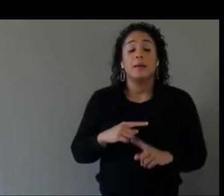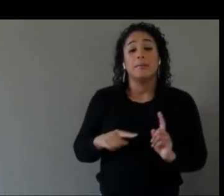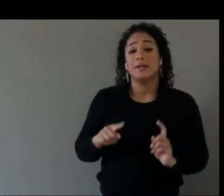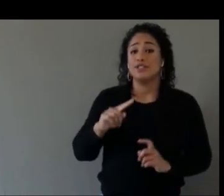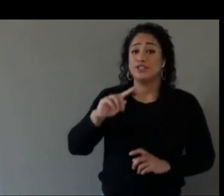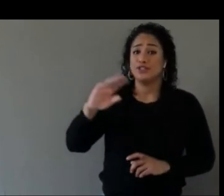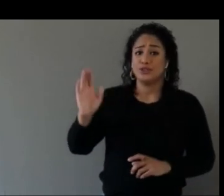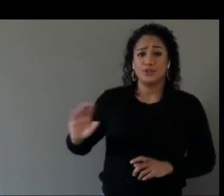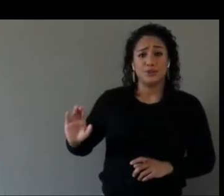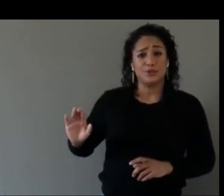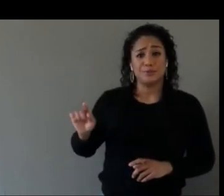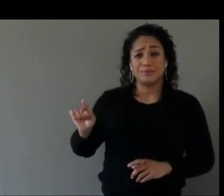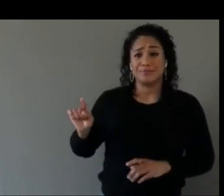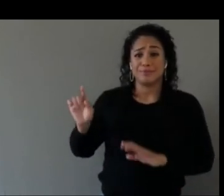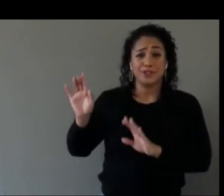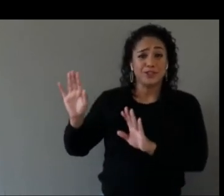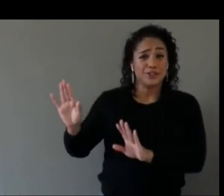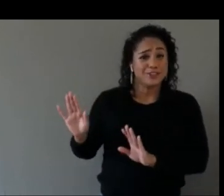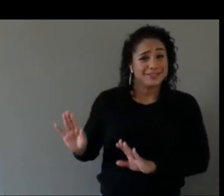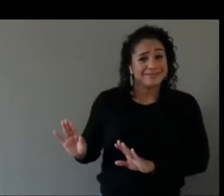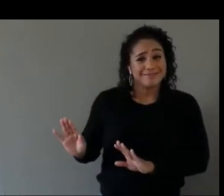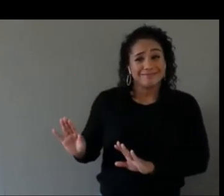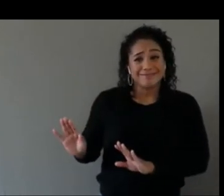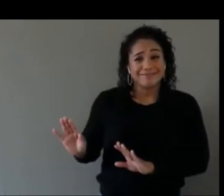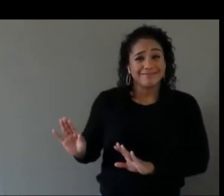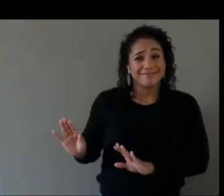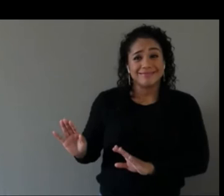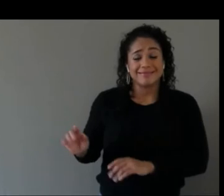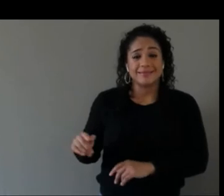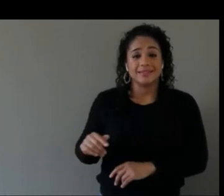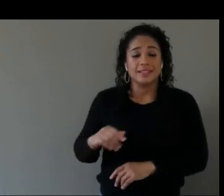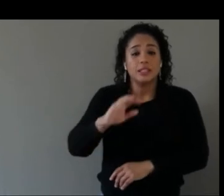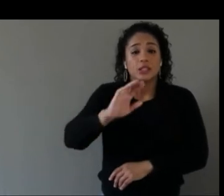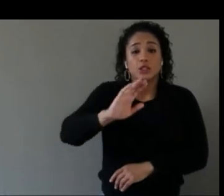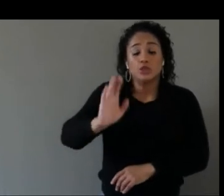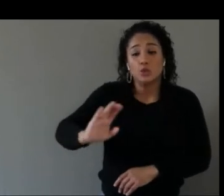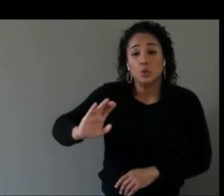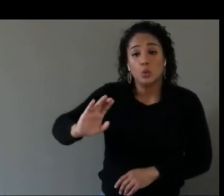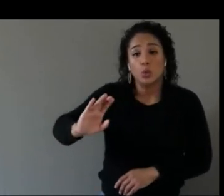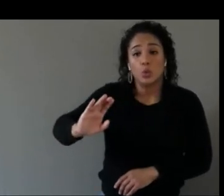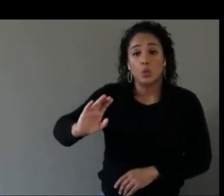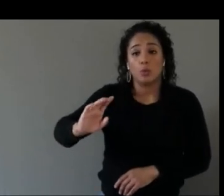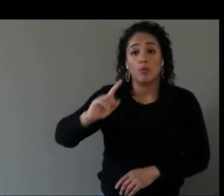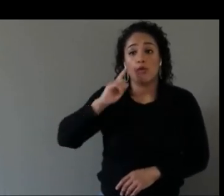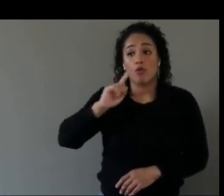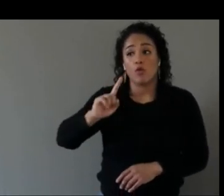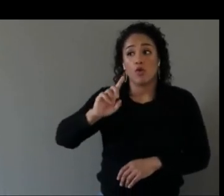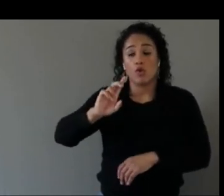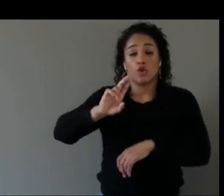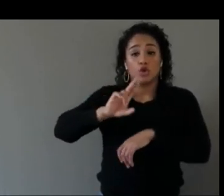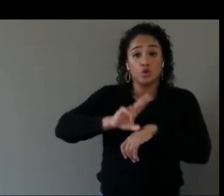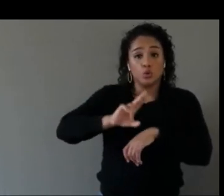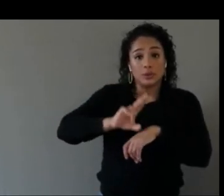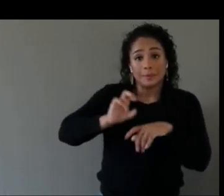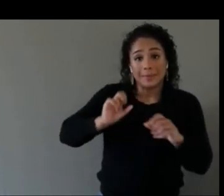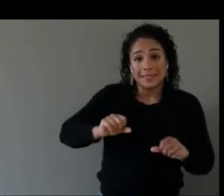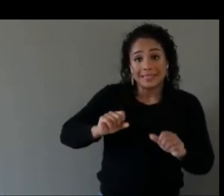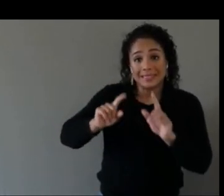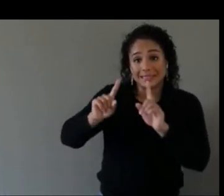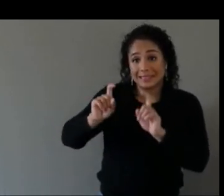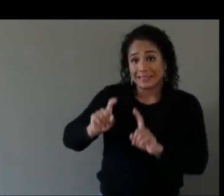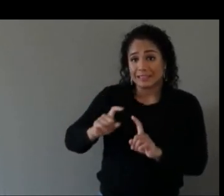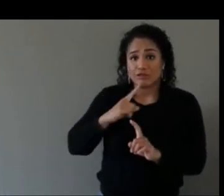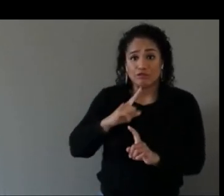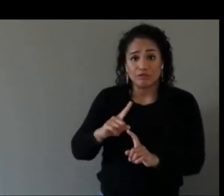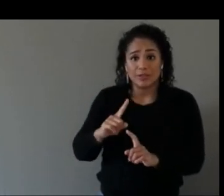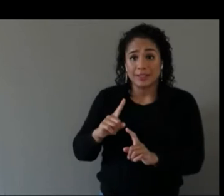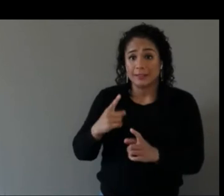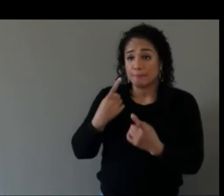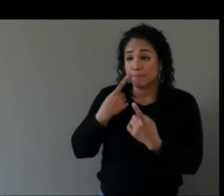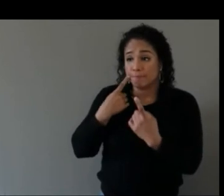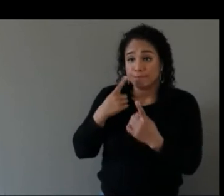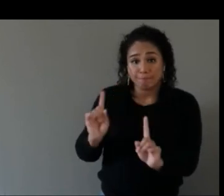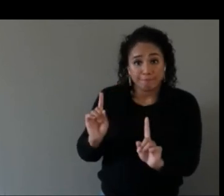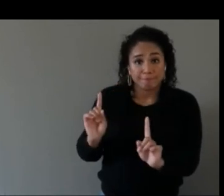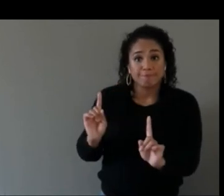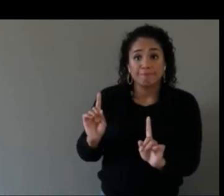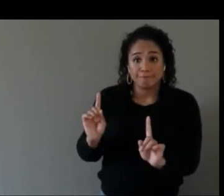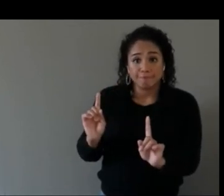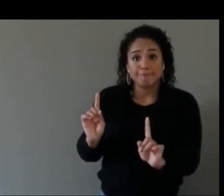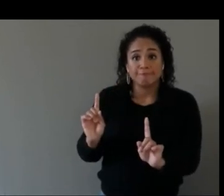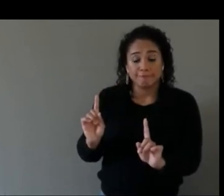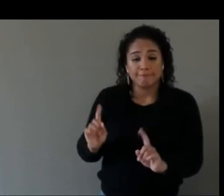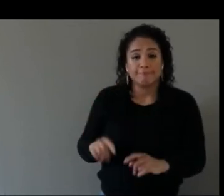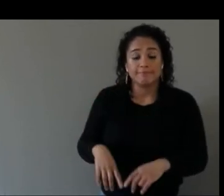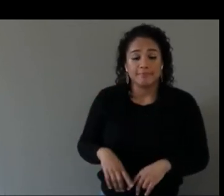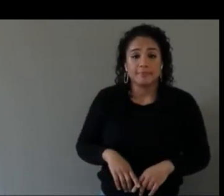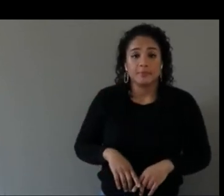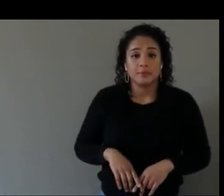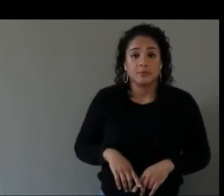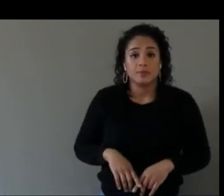Zoom for usability testing has worked well, actually, and having the ability to kind of,